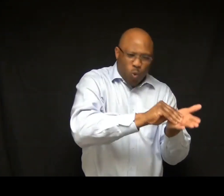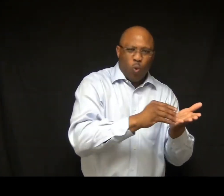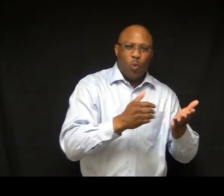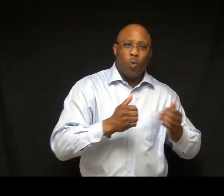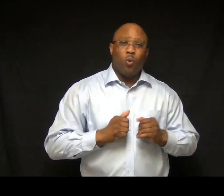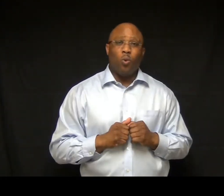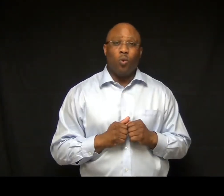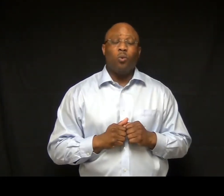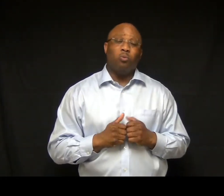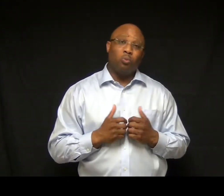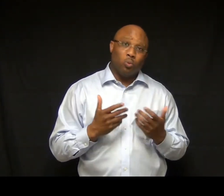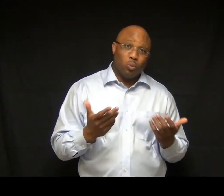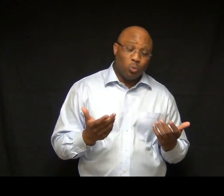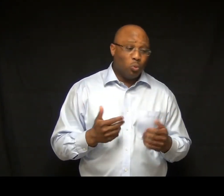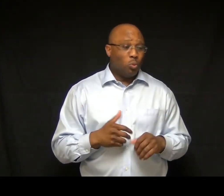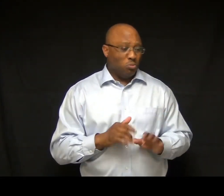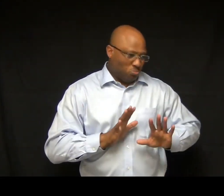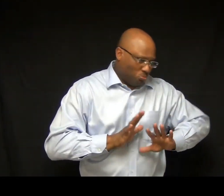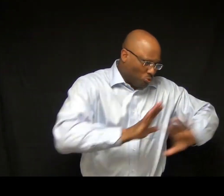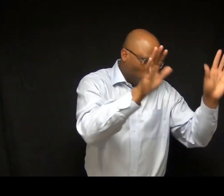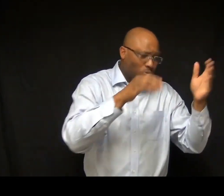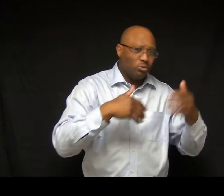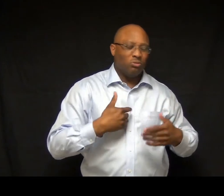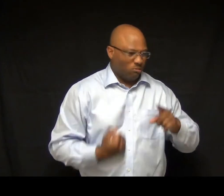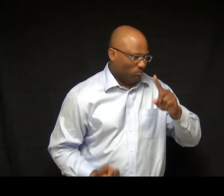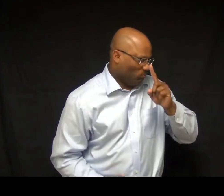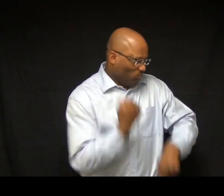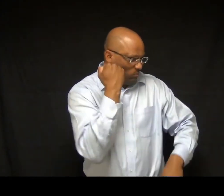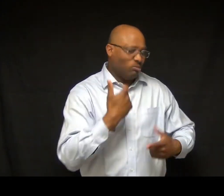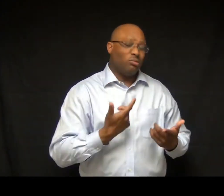verbal harassment